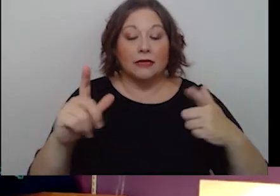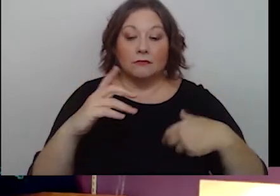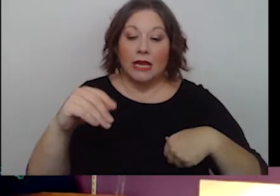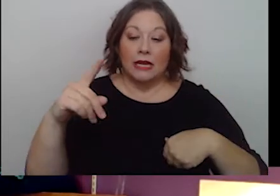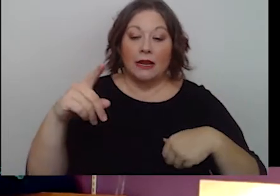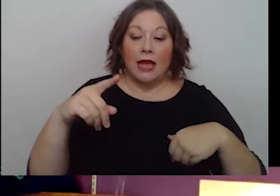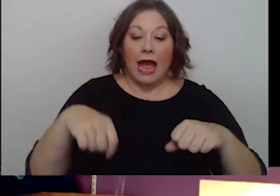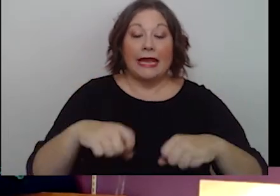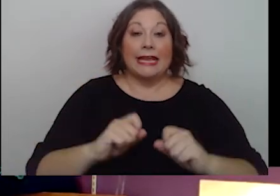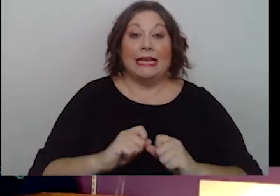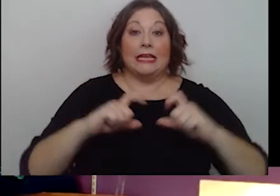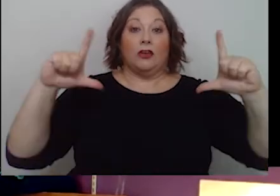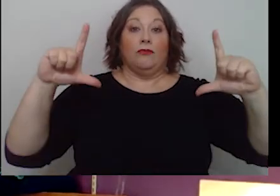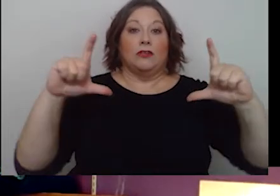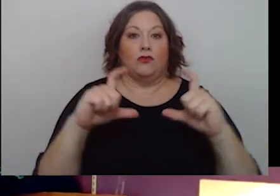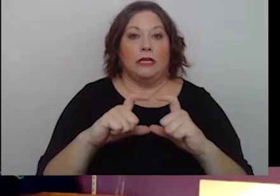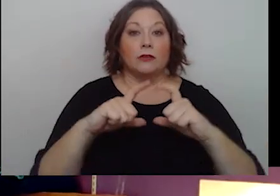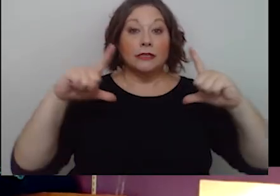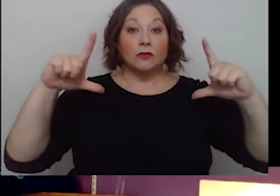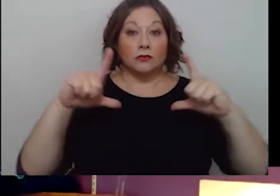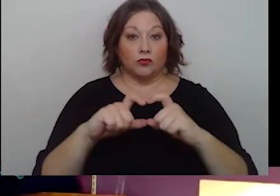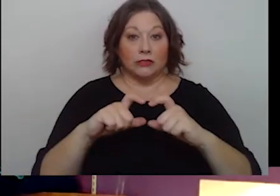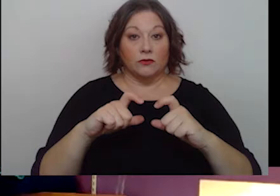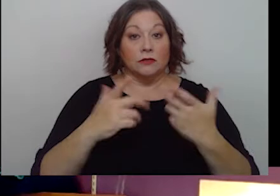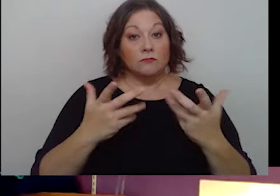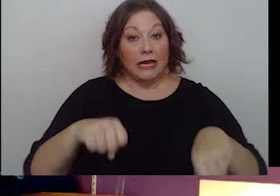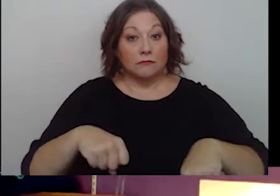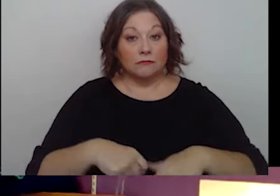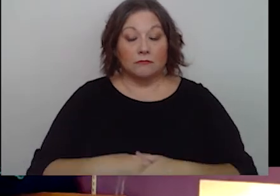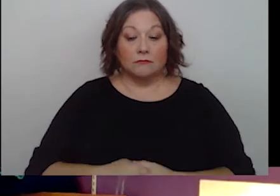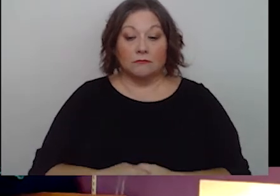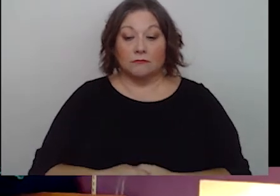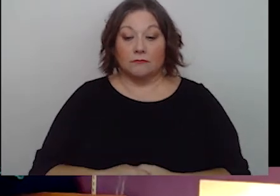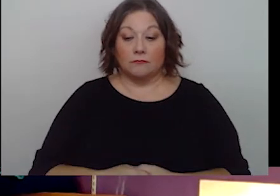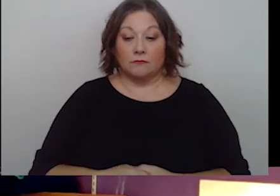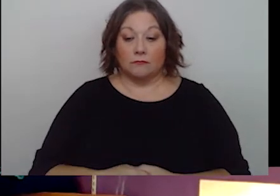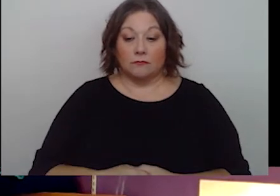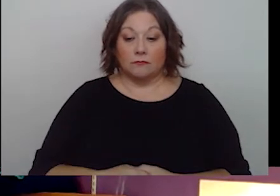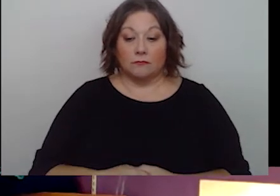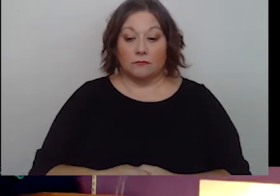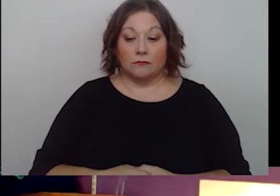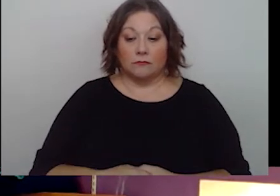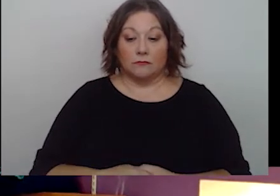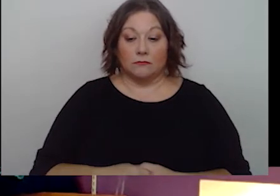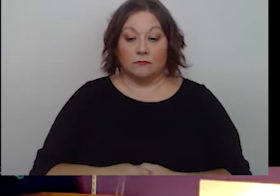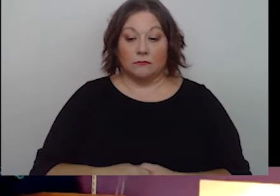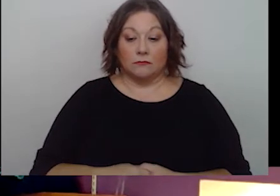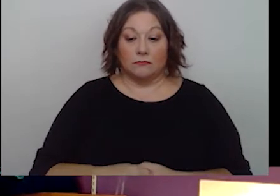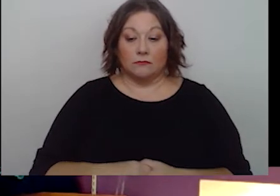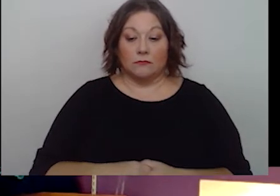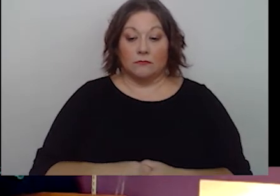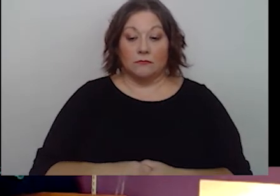I can increase or decrease the magnification (computer talking)